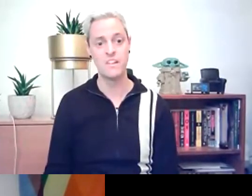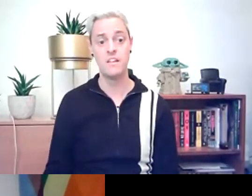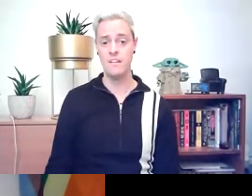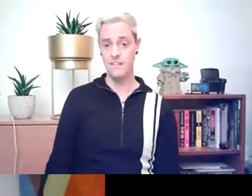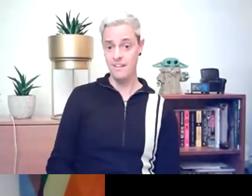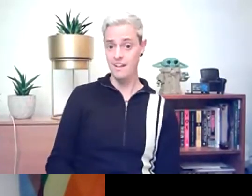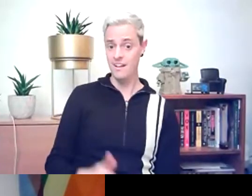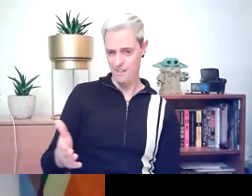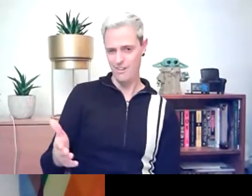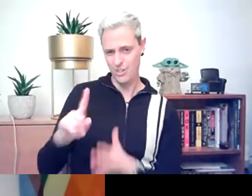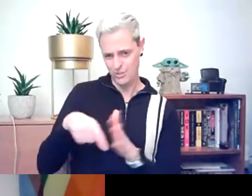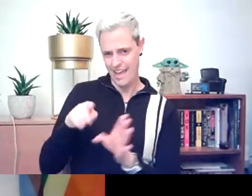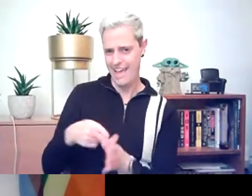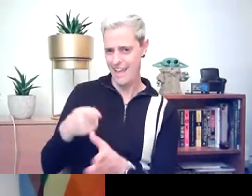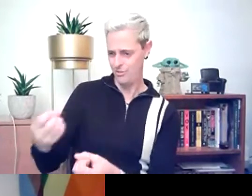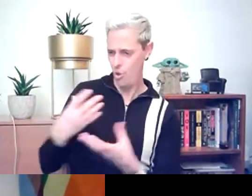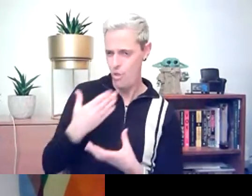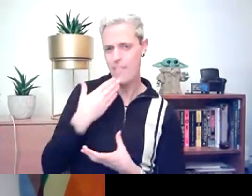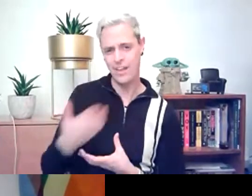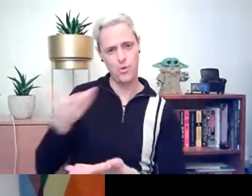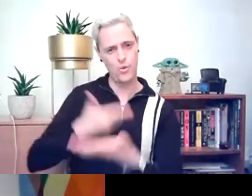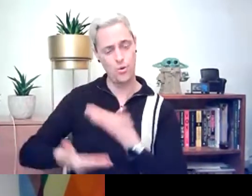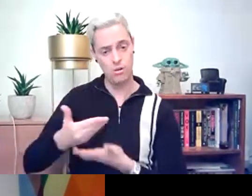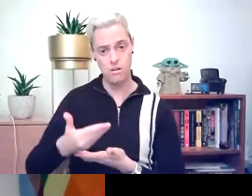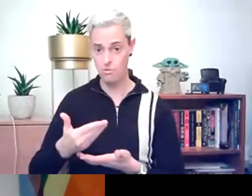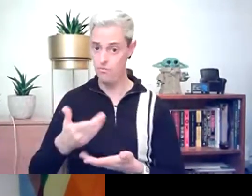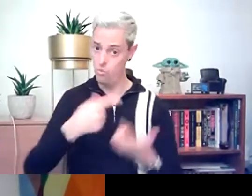that, yeah, it's something that is quite common with the people that we support and obviously,